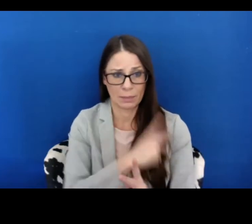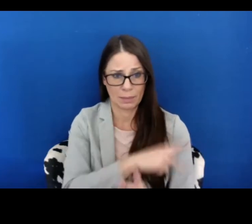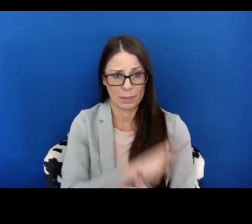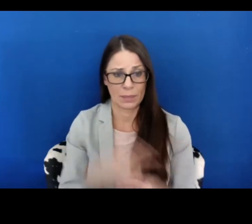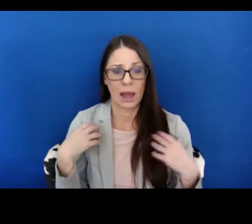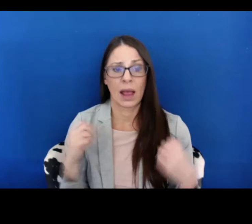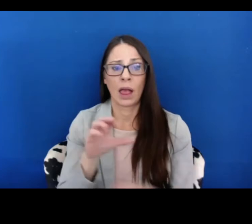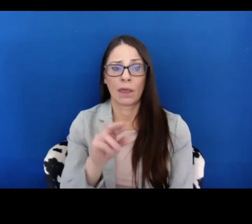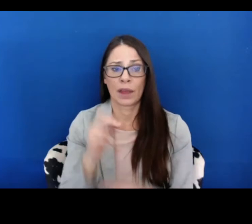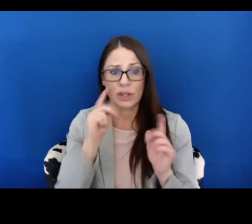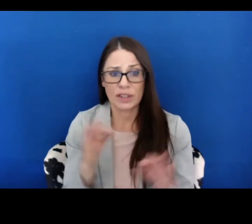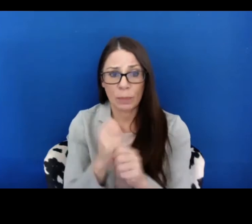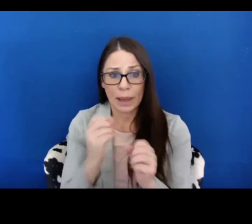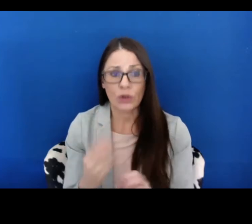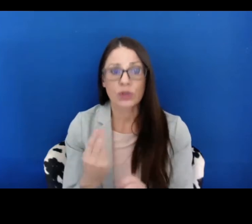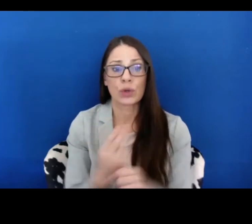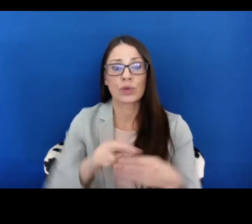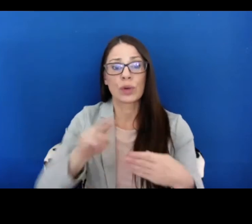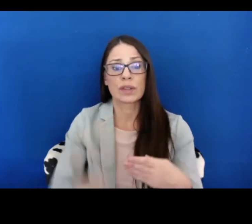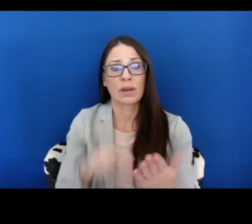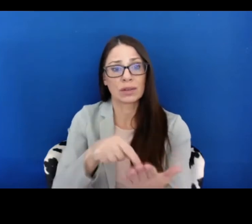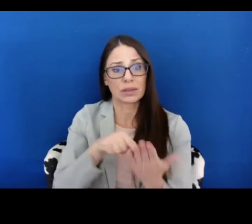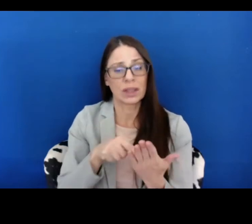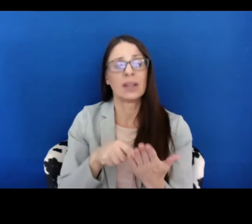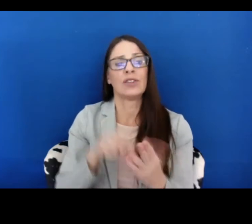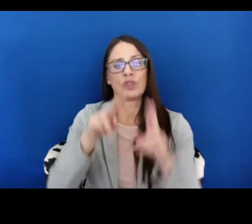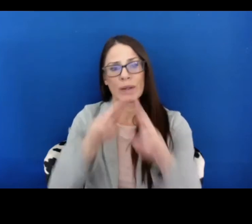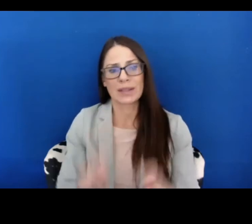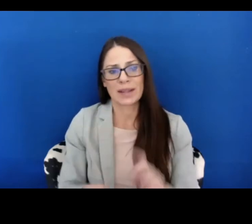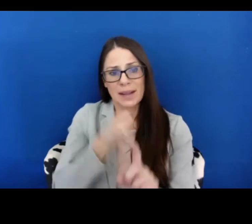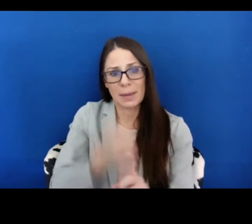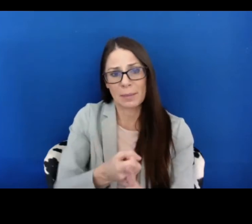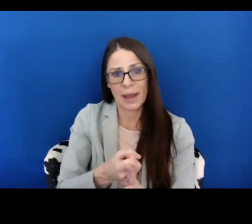results of these types of surveys to assess the impact of disability on health to choose